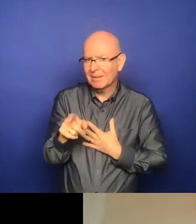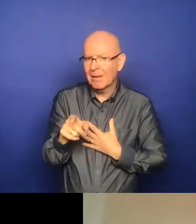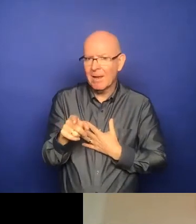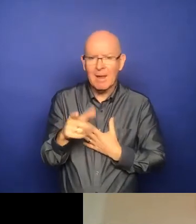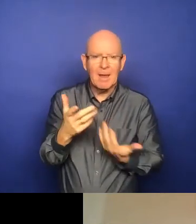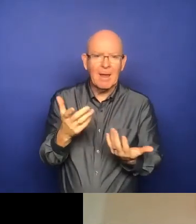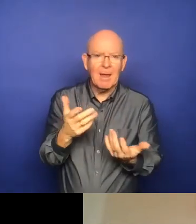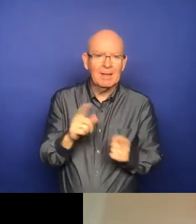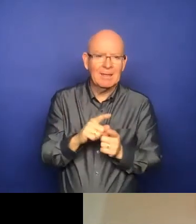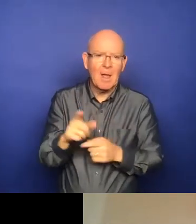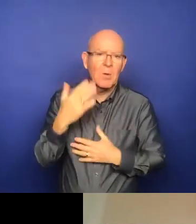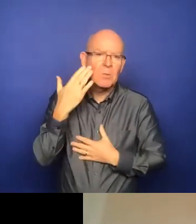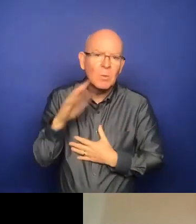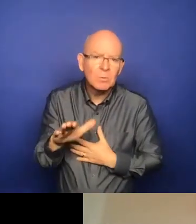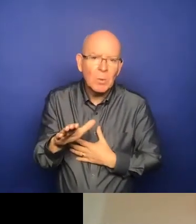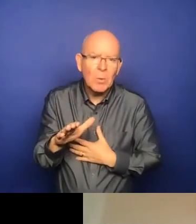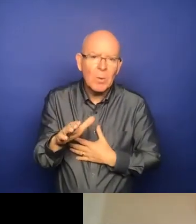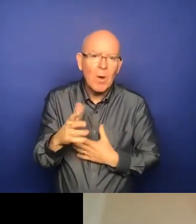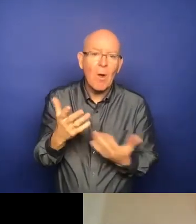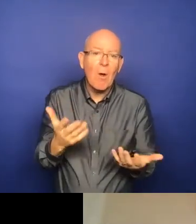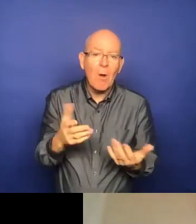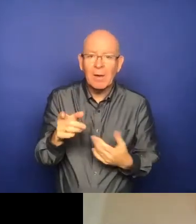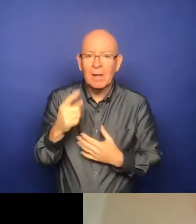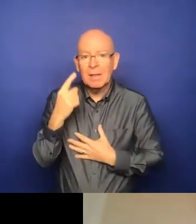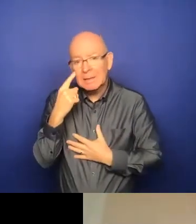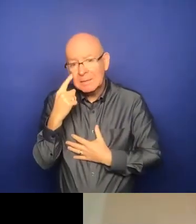question. So you tend to have much higher levels of don't know when you